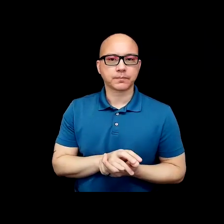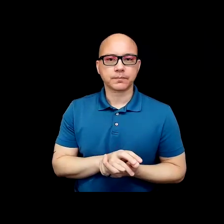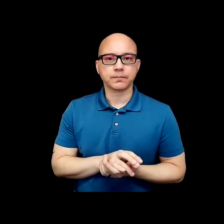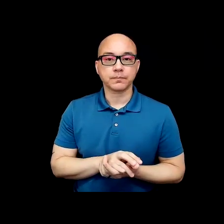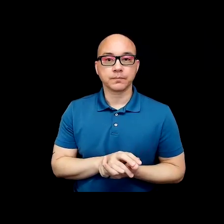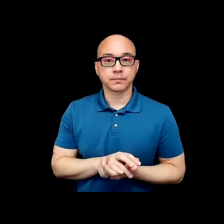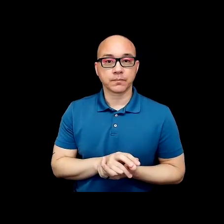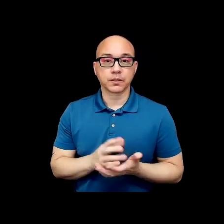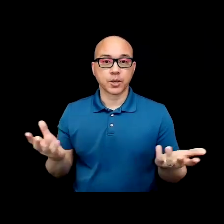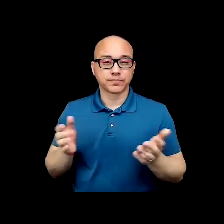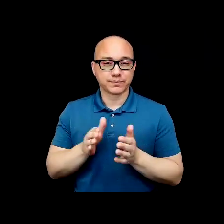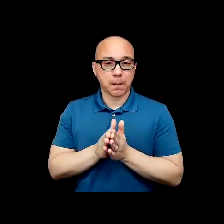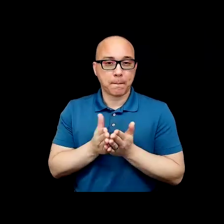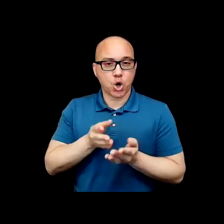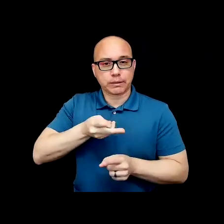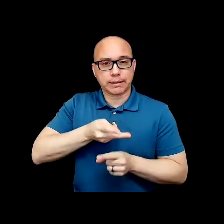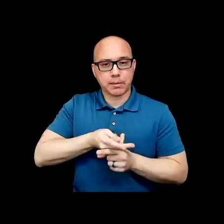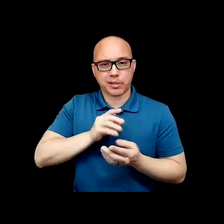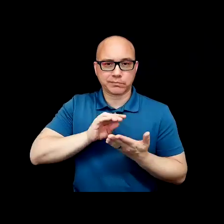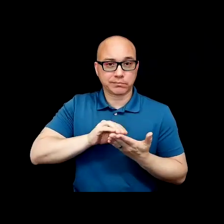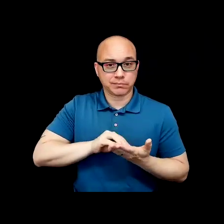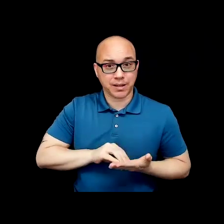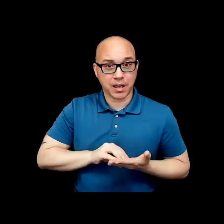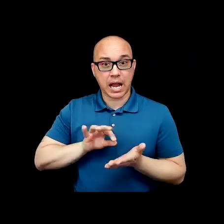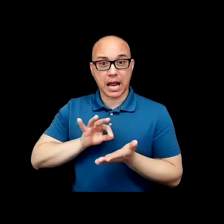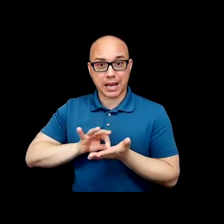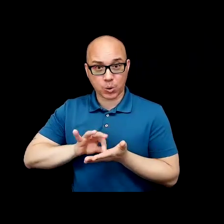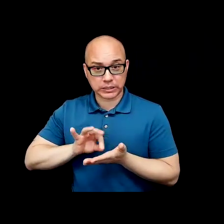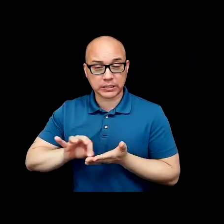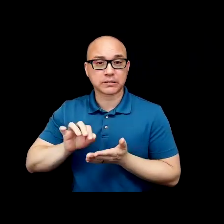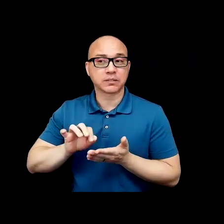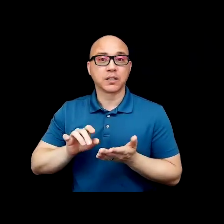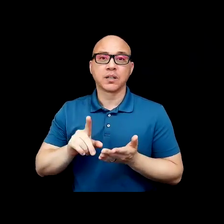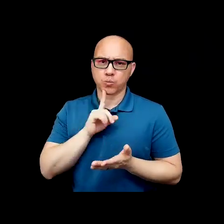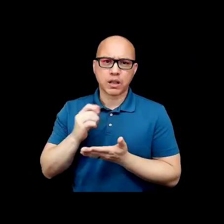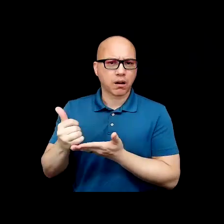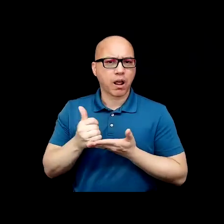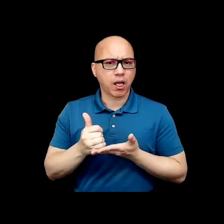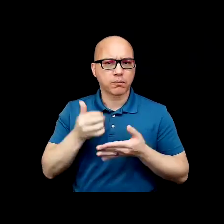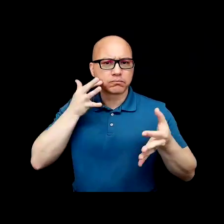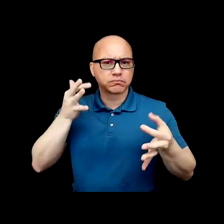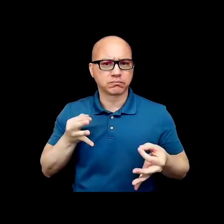Bookkeeping and accounting also assists you with making important business decisions. When you know